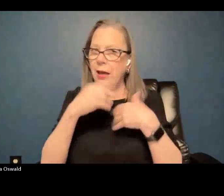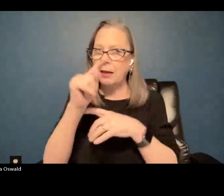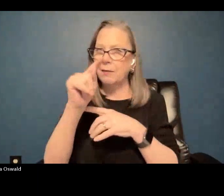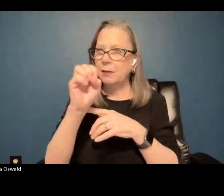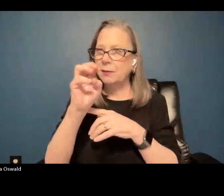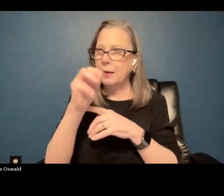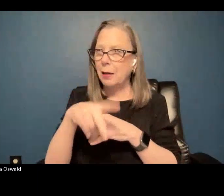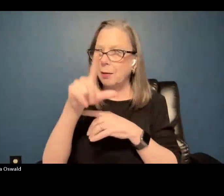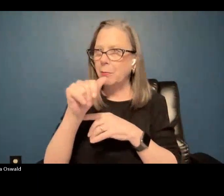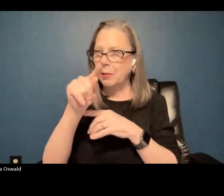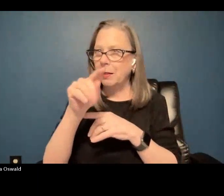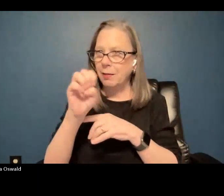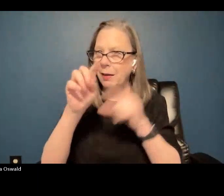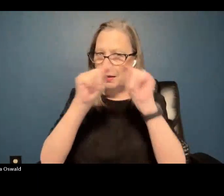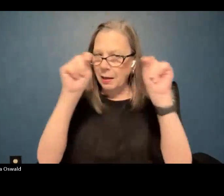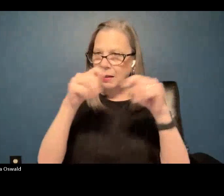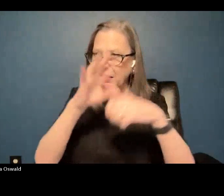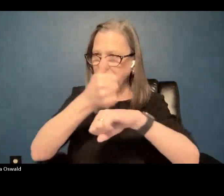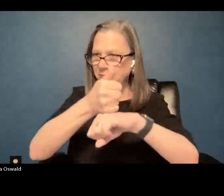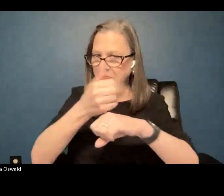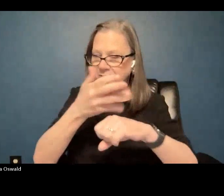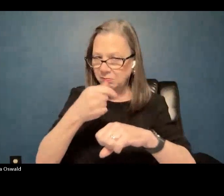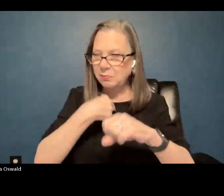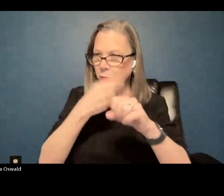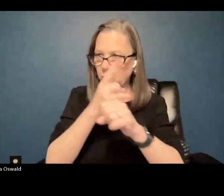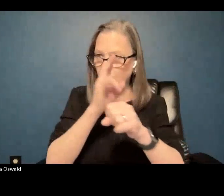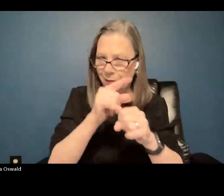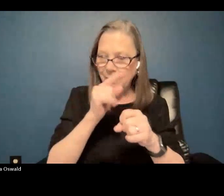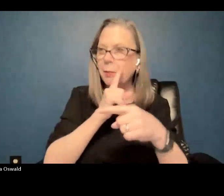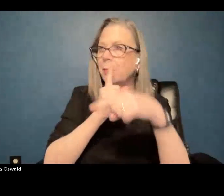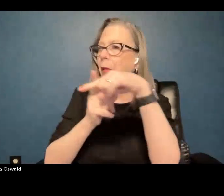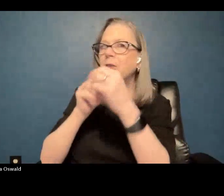strategy center to develop a larger template where we were all able to